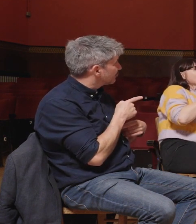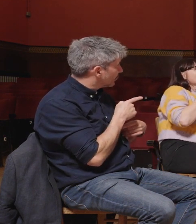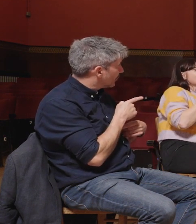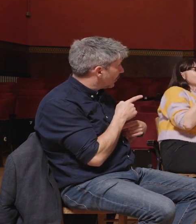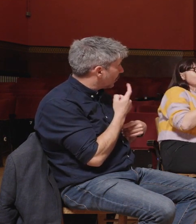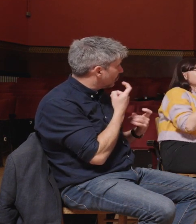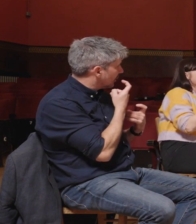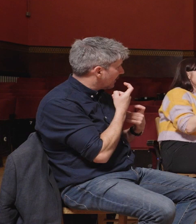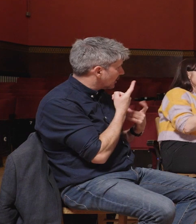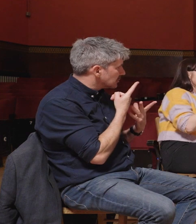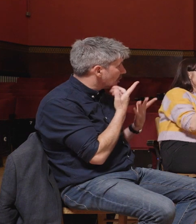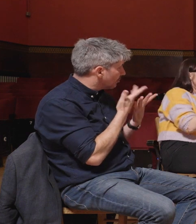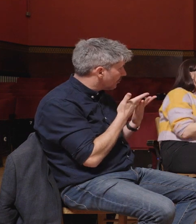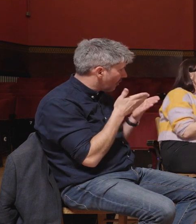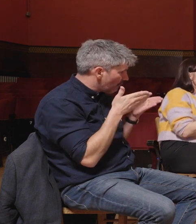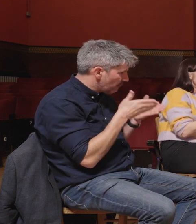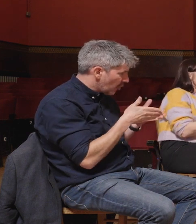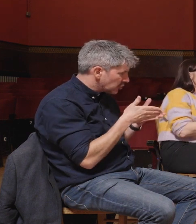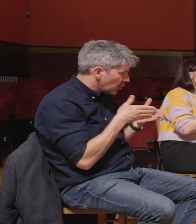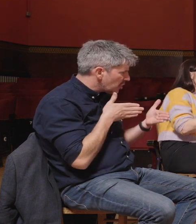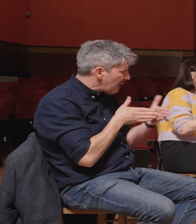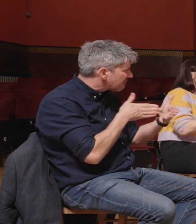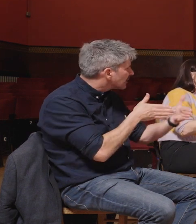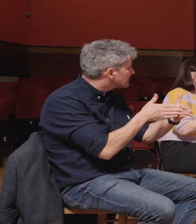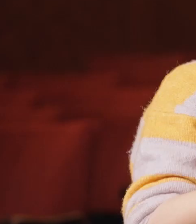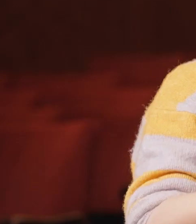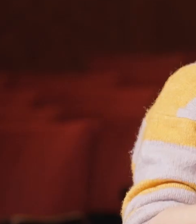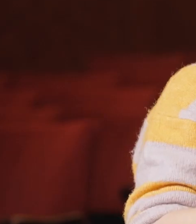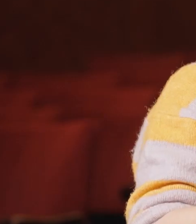We focus a lot on what the obstacles to deaf and disabled leadership are.